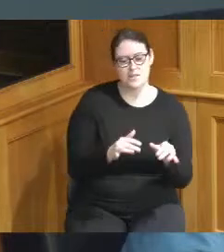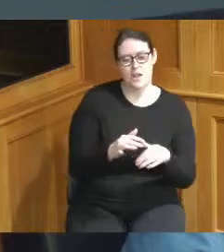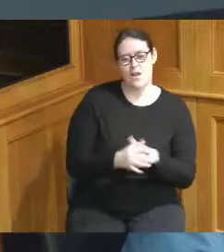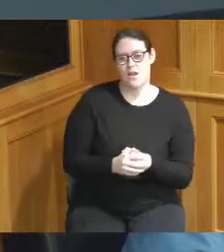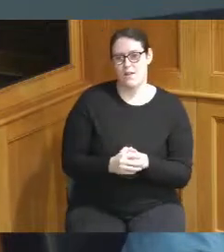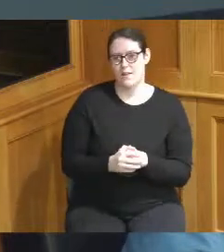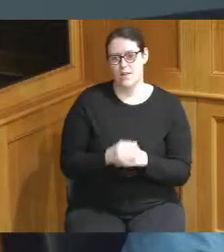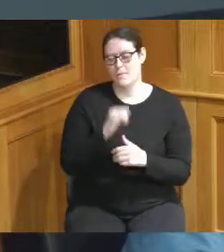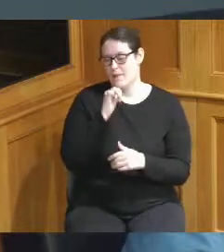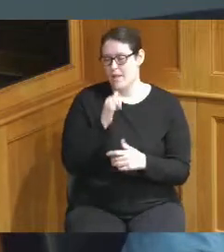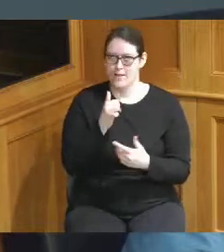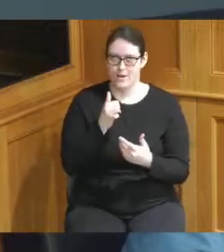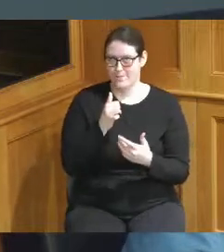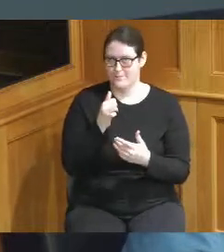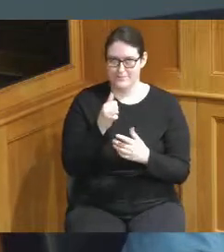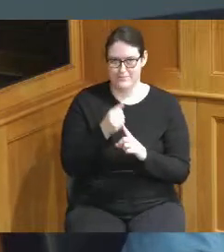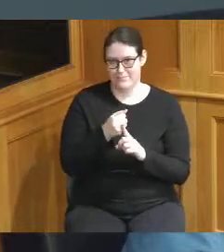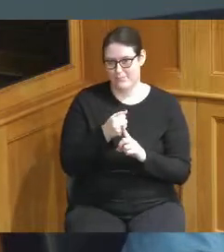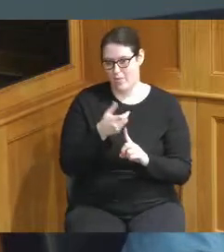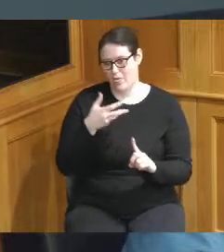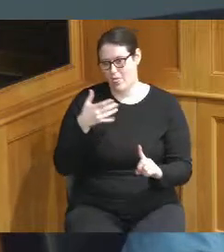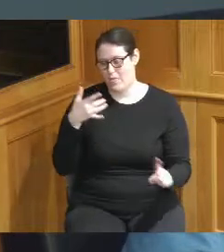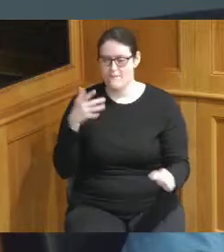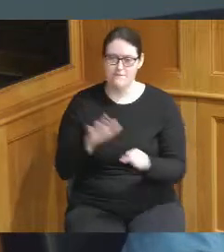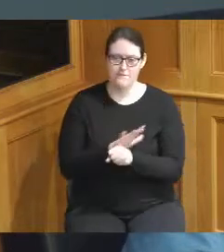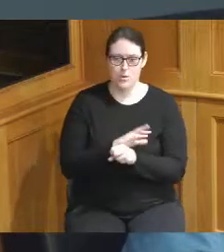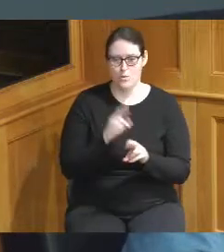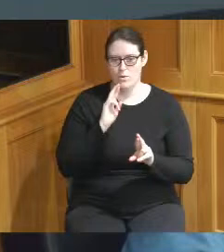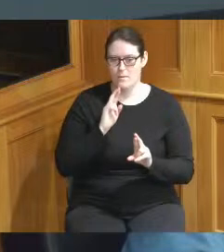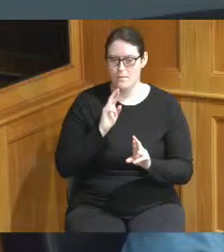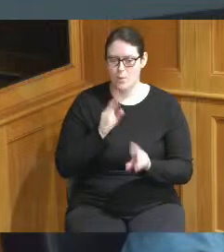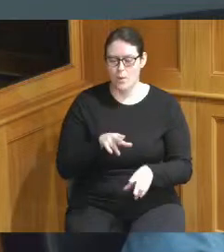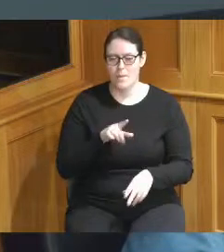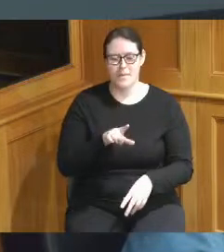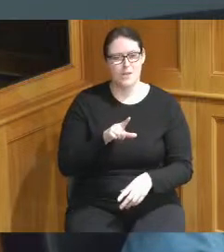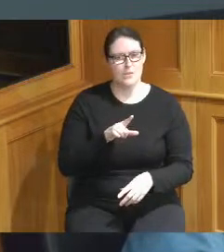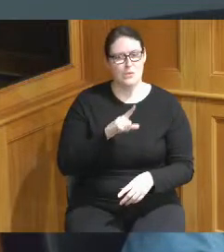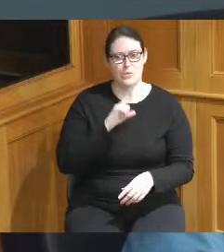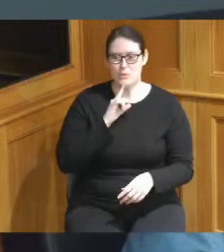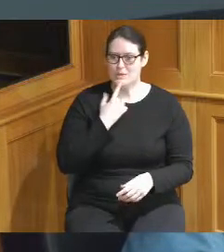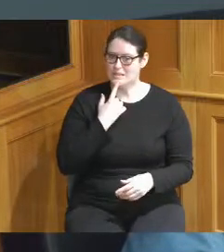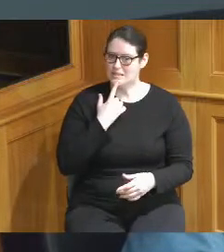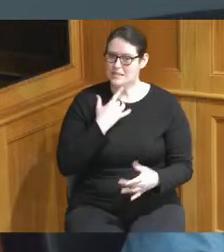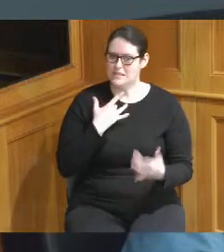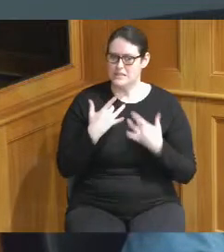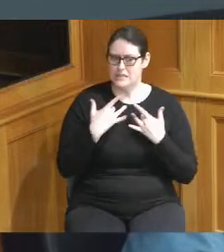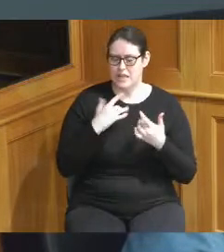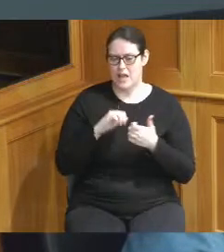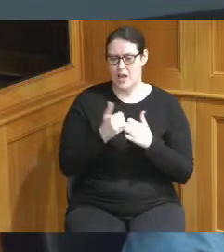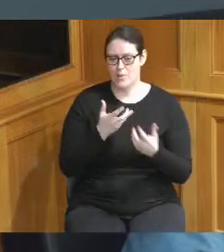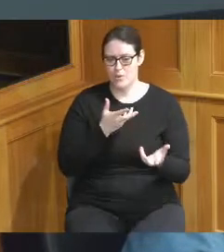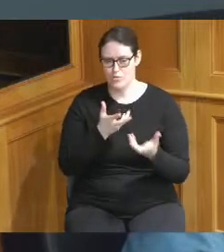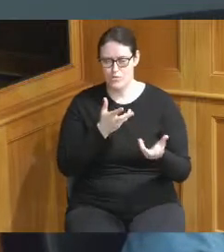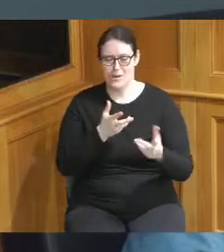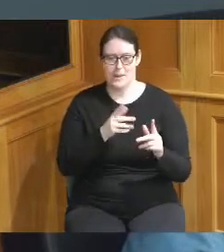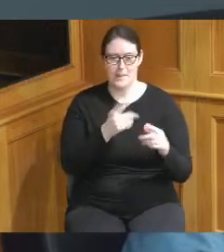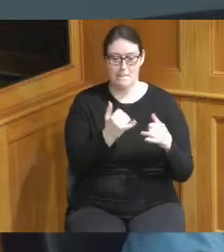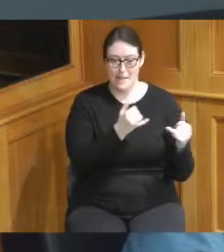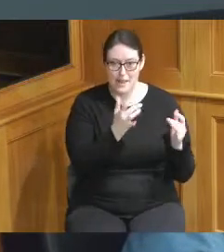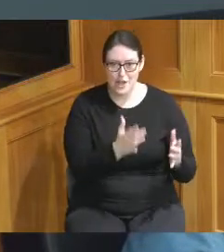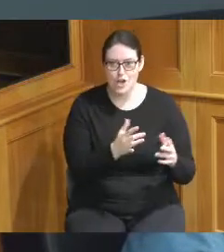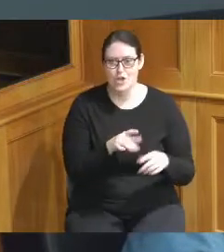whatever we end up having down there I want every entrance I saw too many people standing with canes